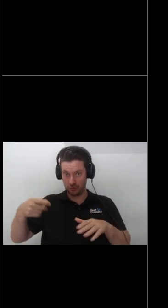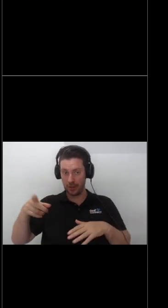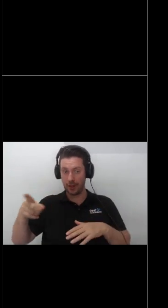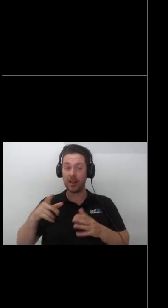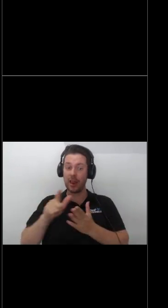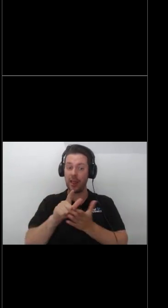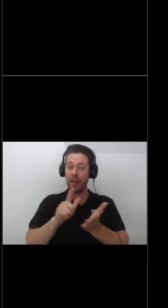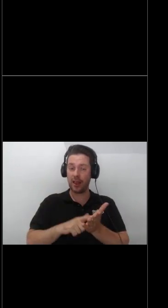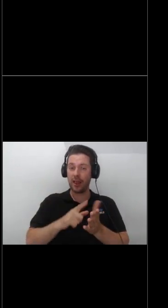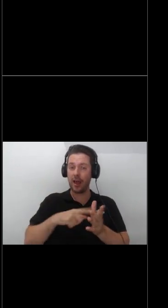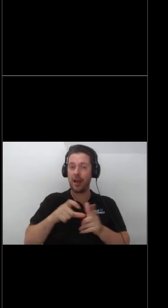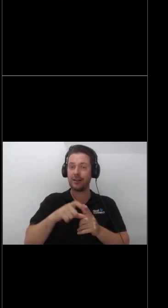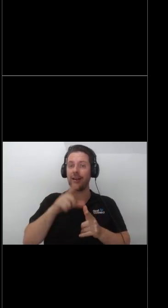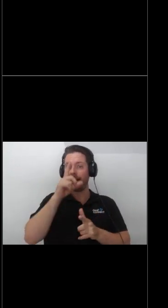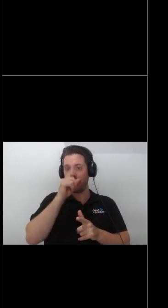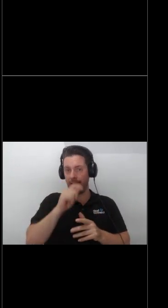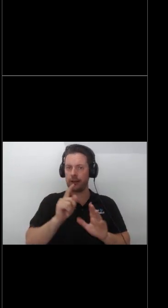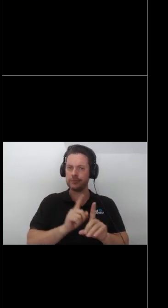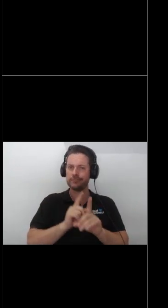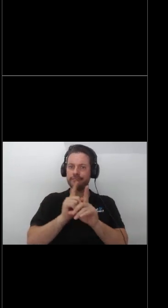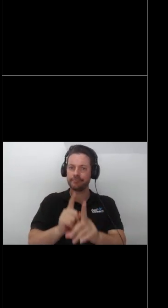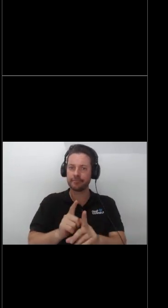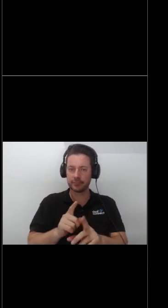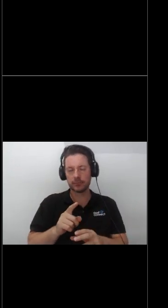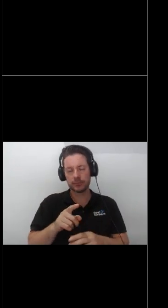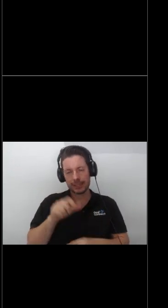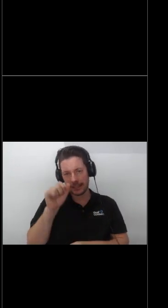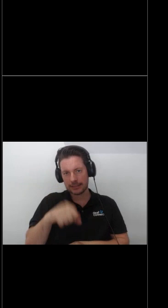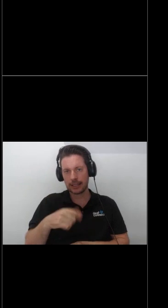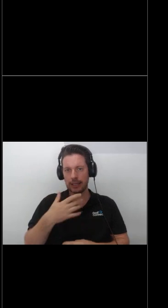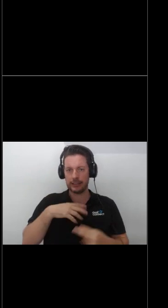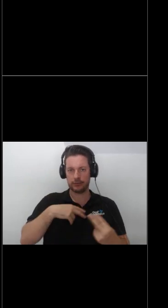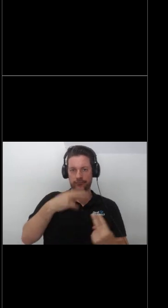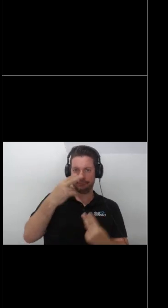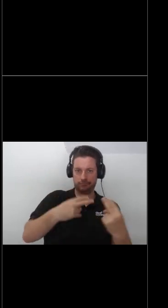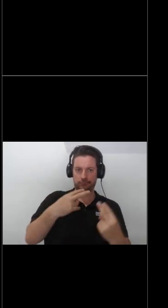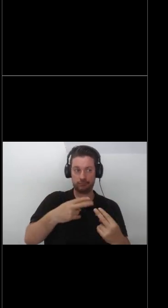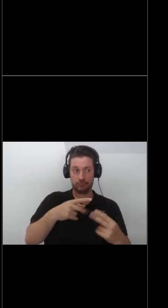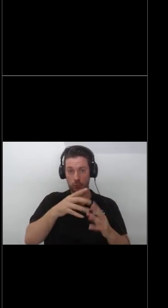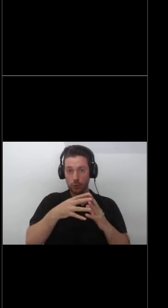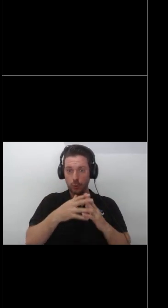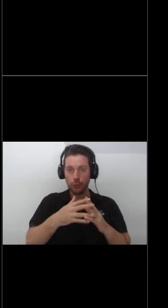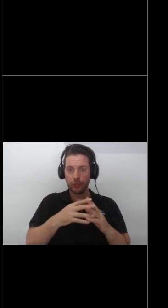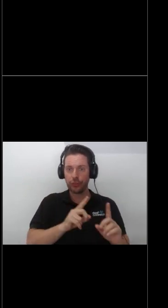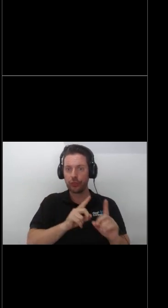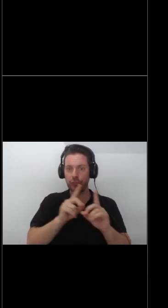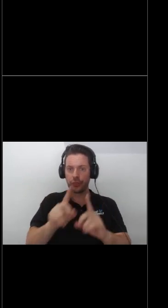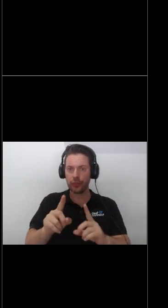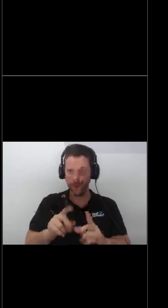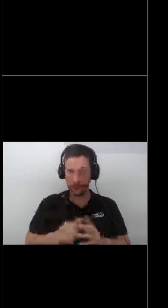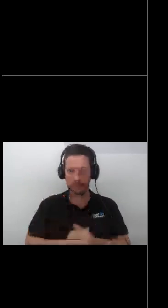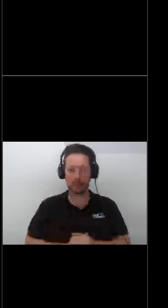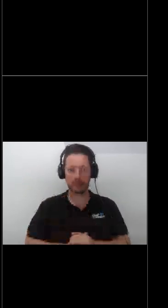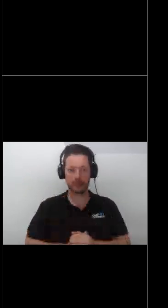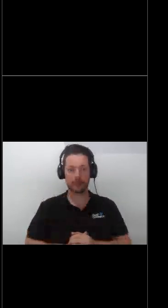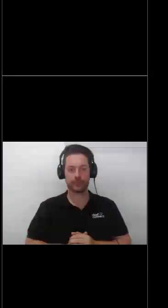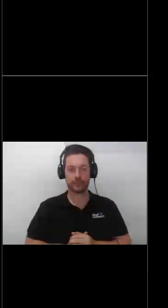It is again subject to a range of merits. Test and decisions on appeals are final so you've probably said,